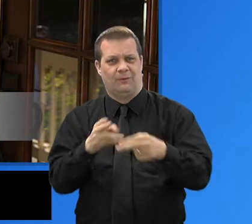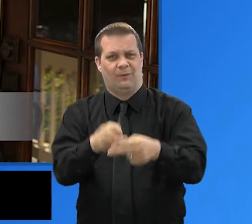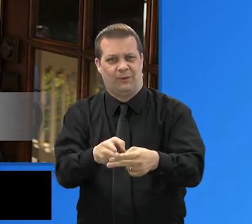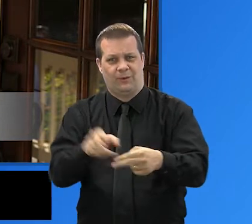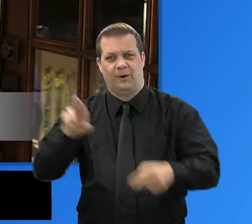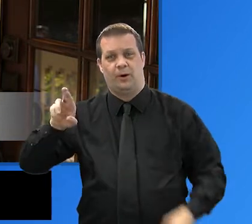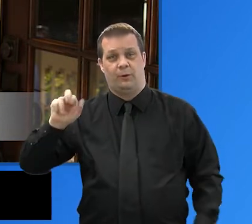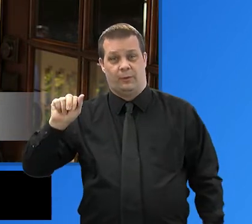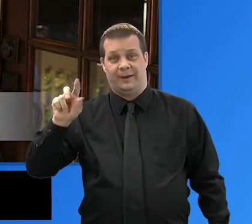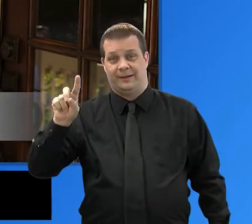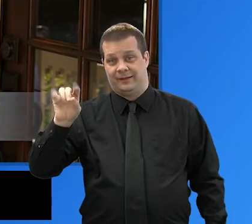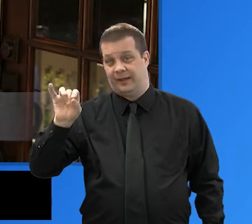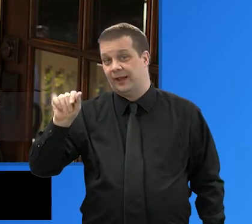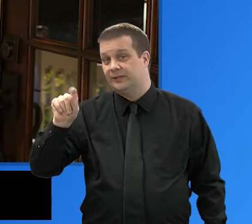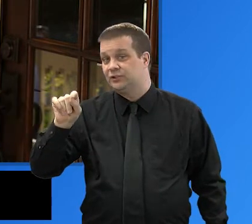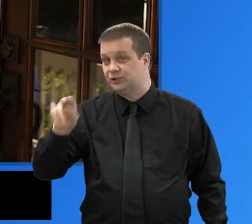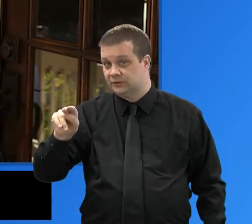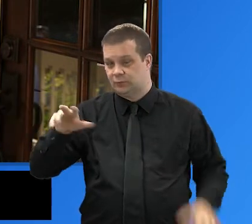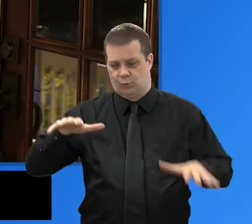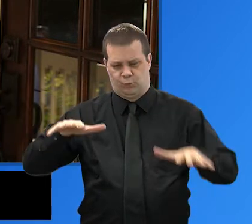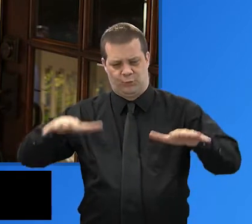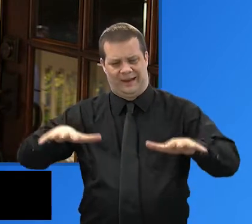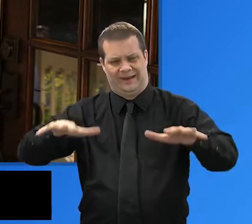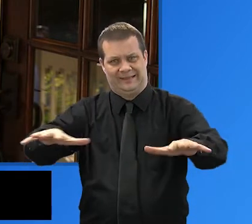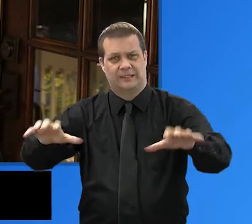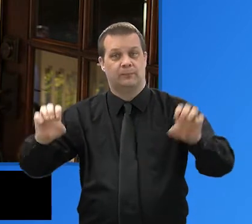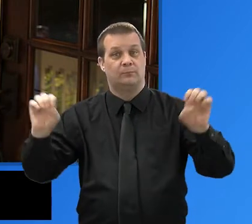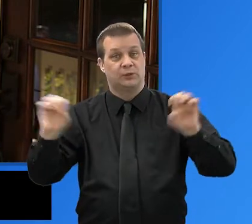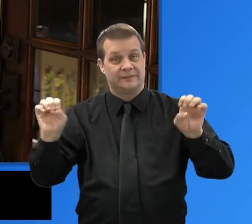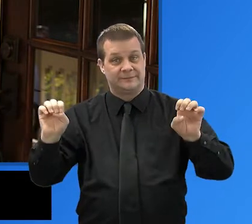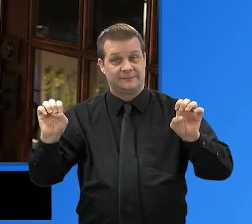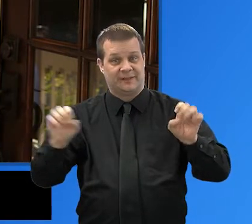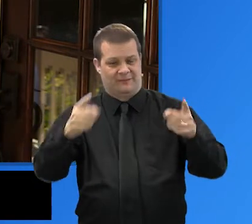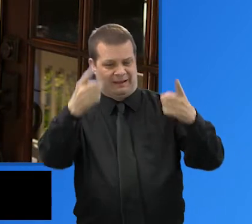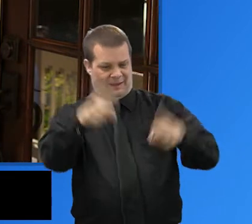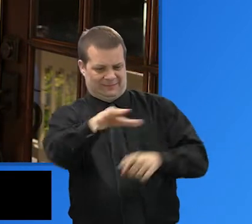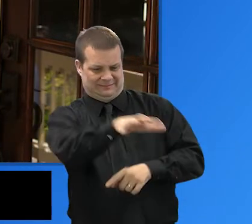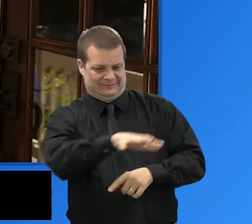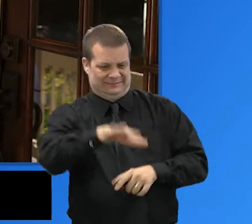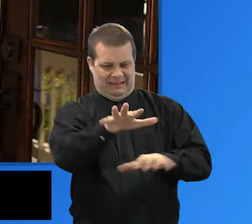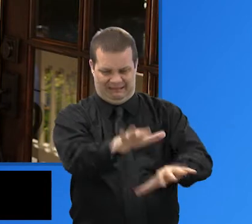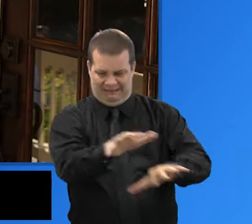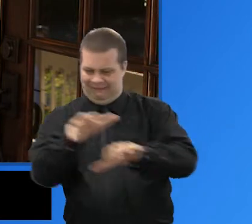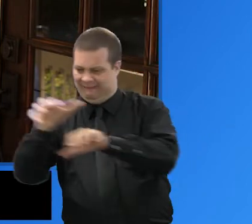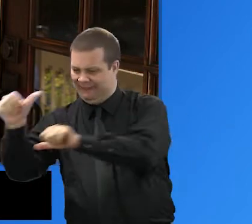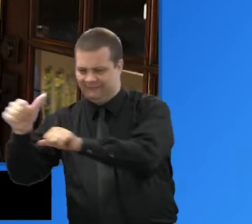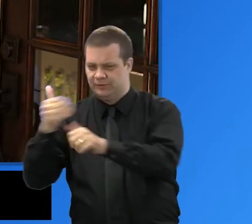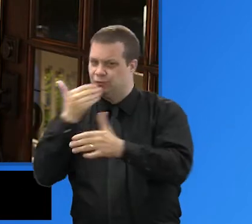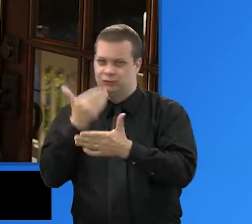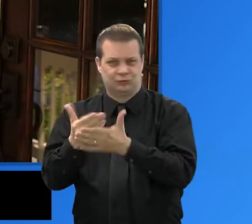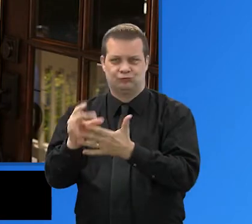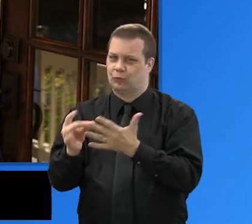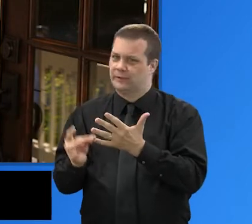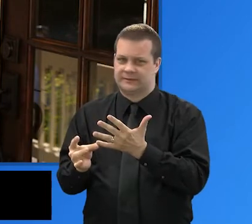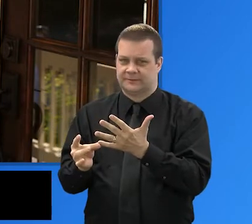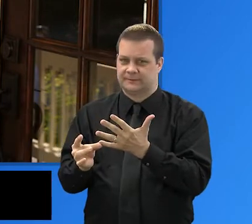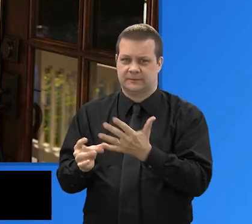If a radiation emergency happens nearby, immediately leaving the area may not be the best course of action. Instead,